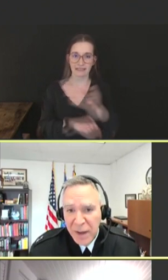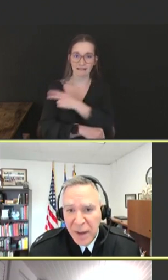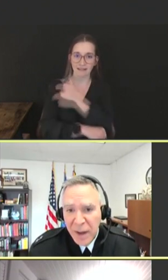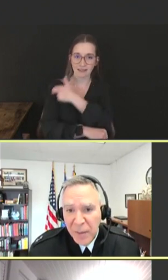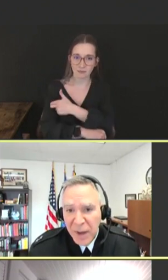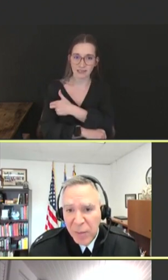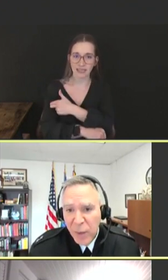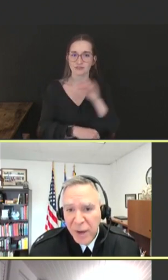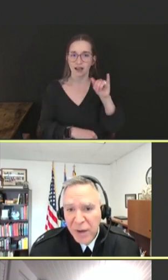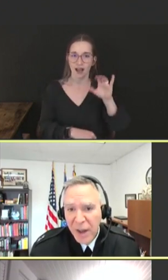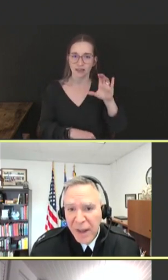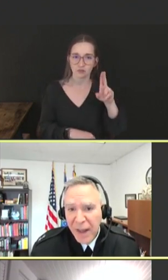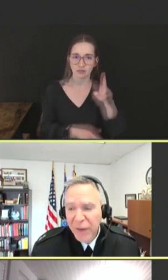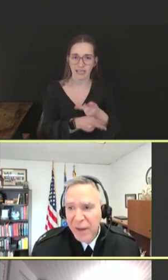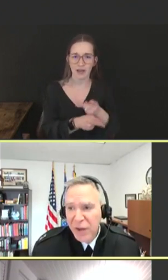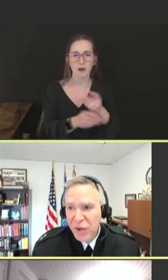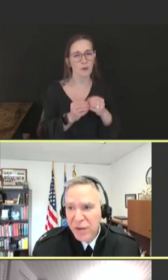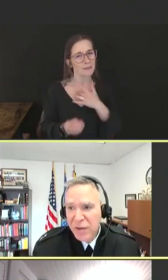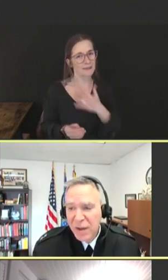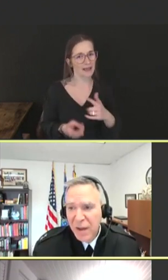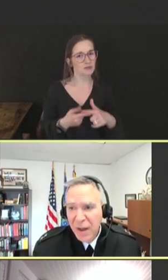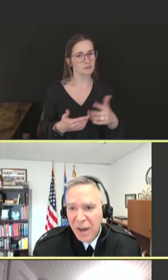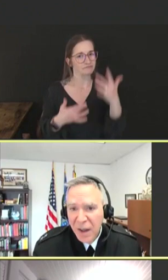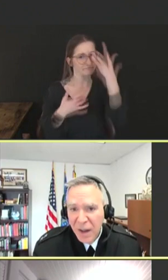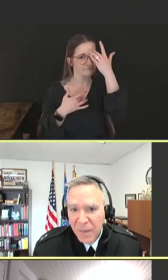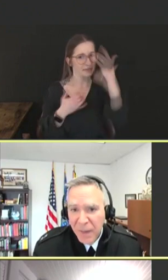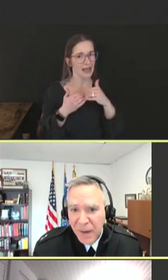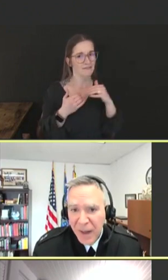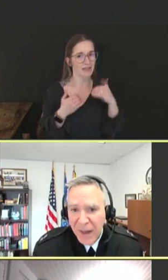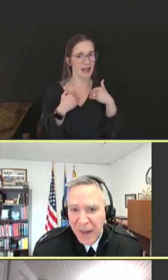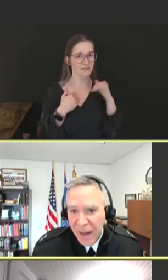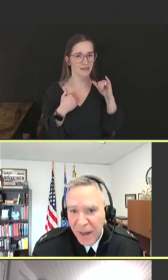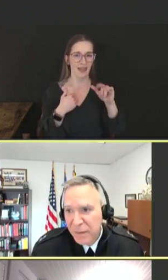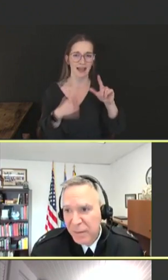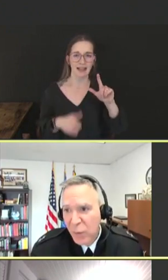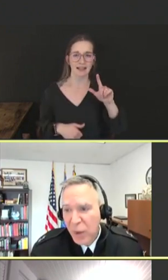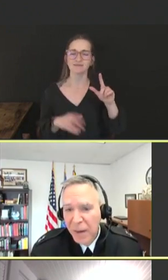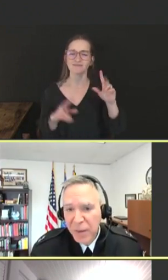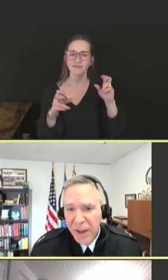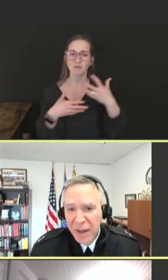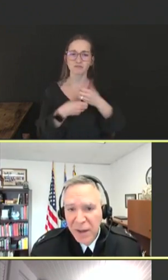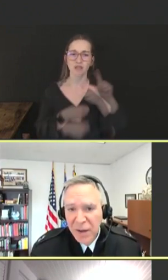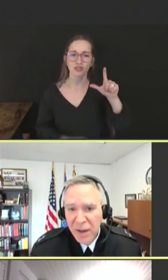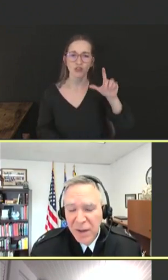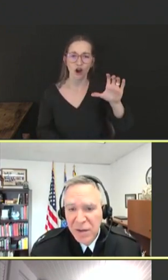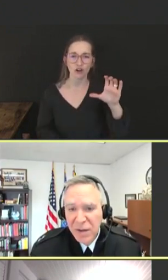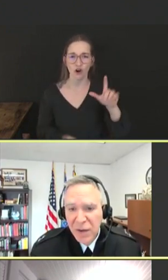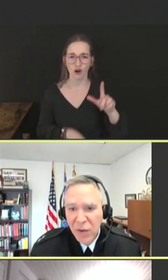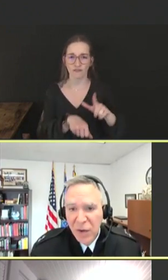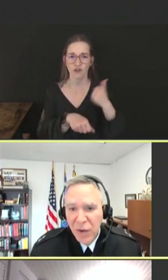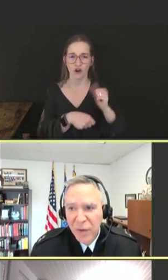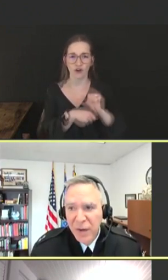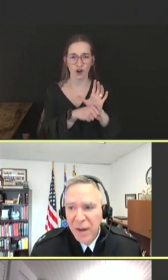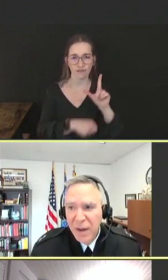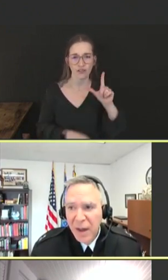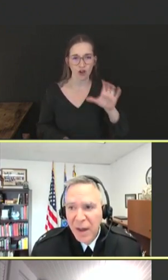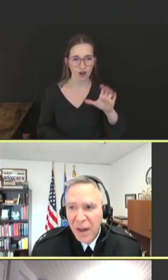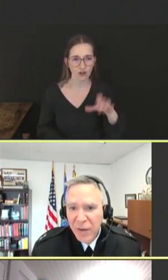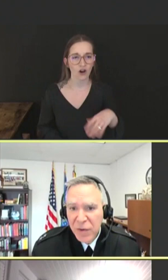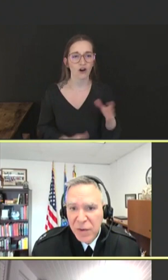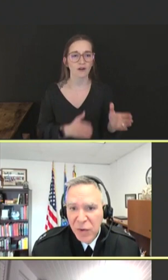People with underlying health conditions can have more complicated and severe Long-COVID. There are